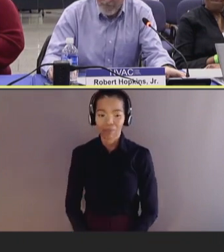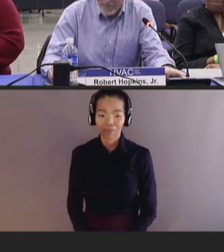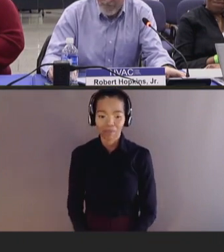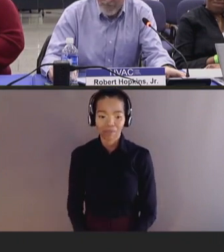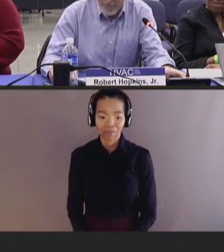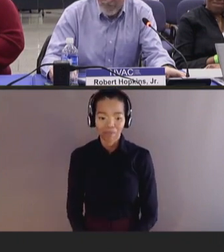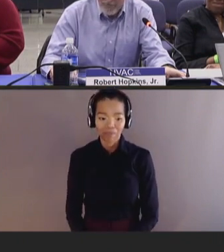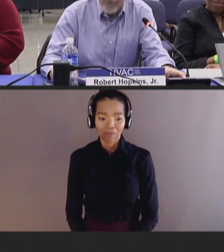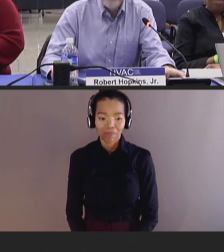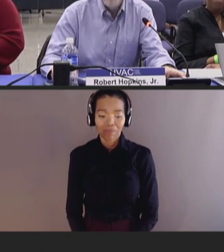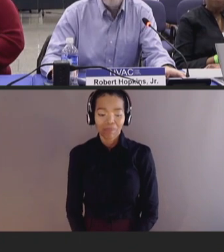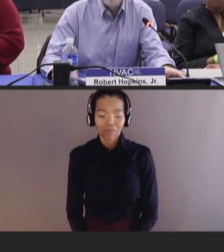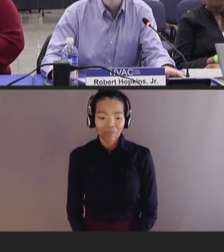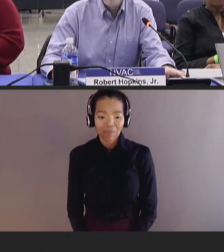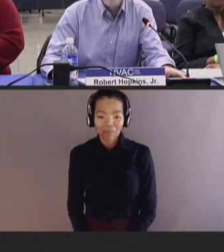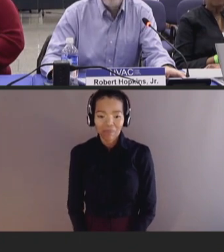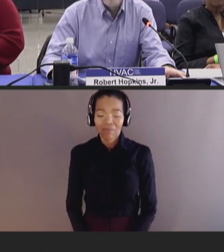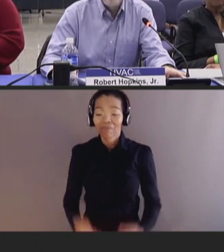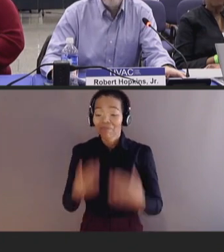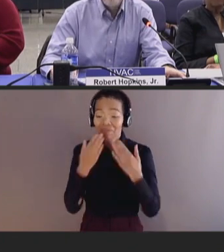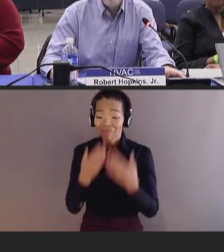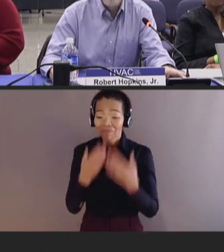Maziar Divangahi: Thank you very much for this wonderful invitation.